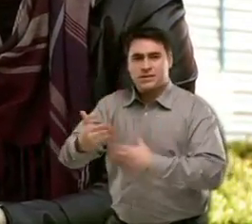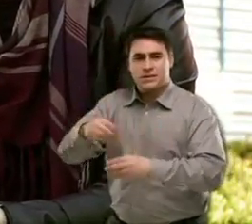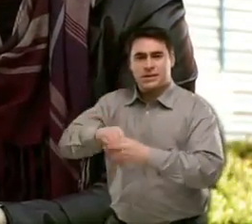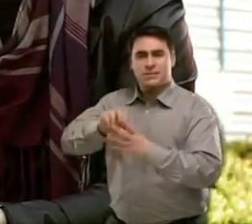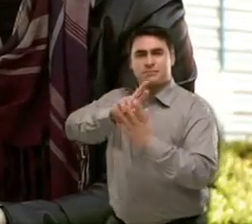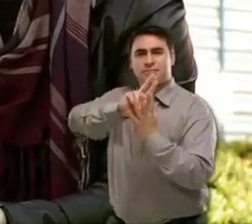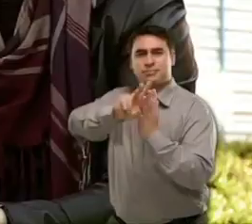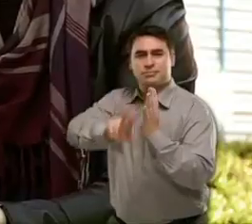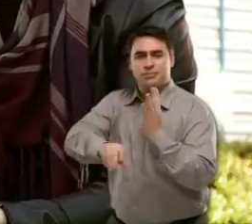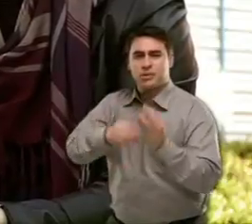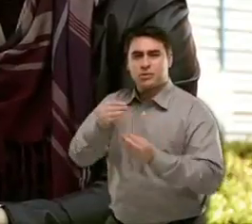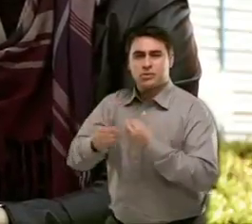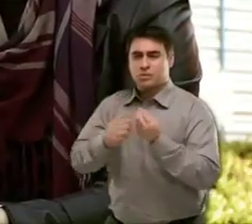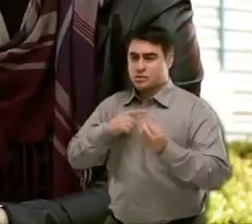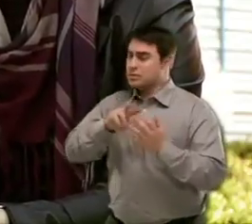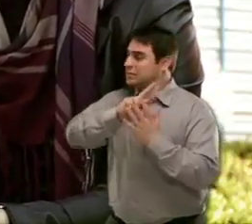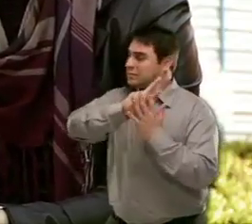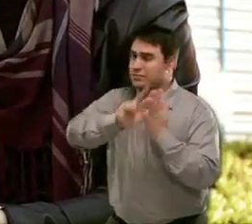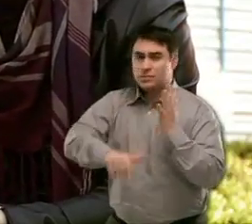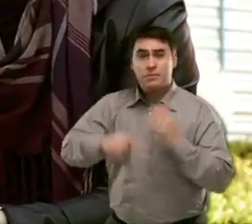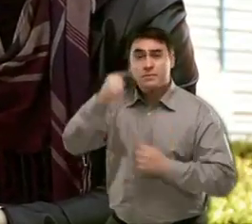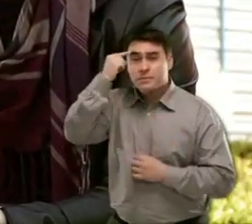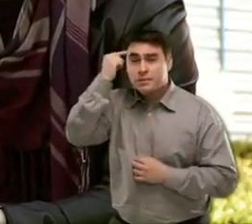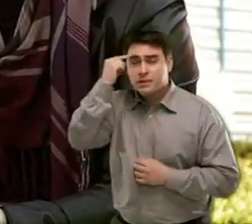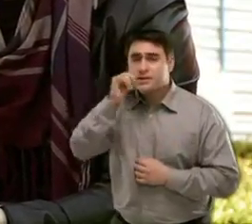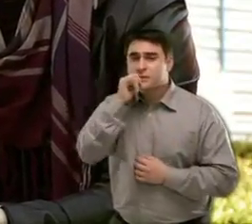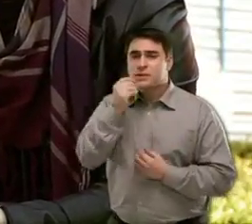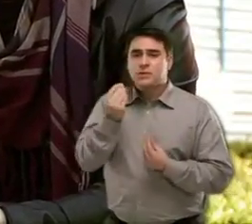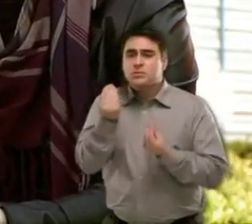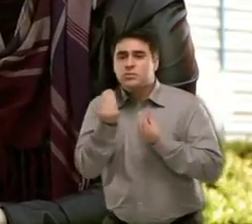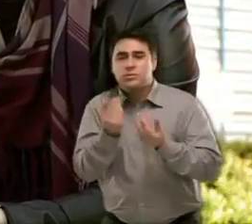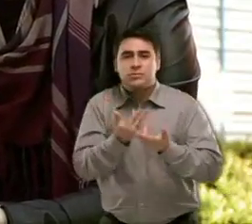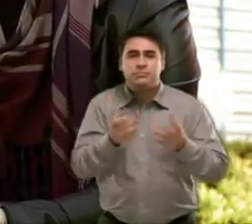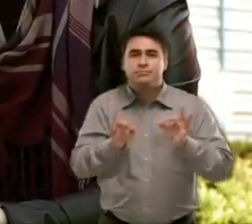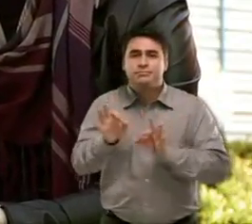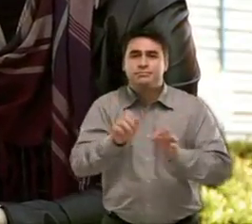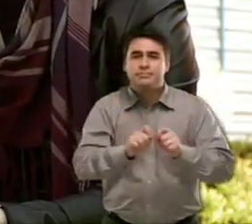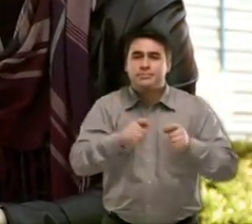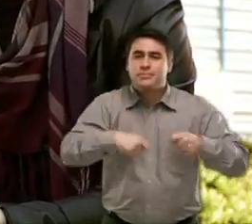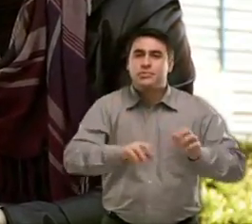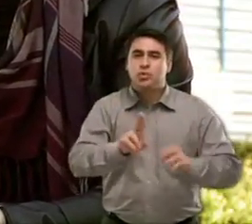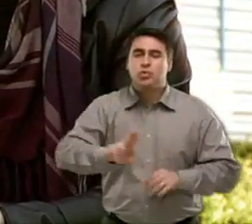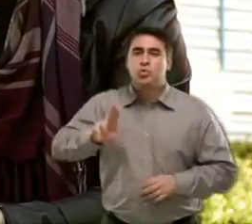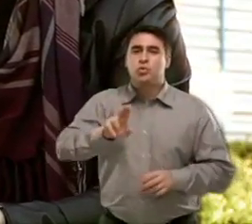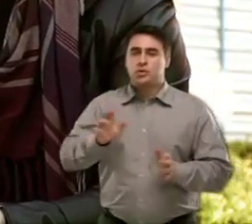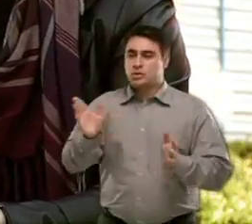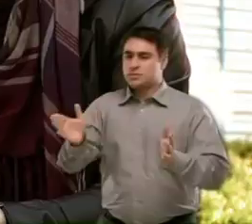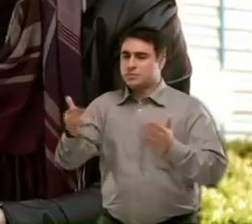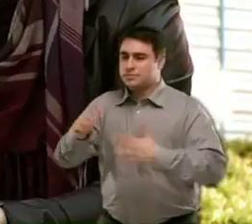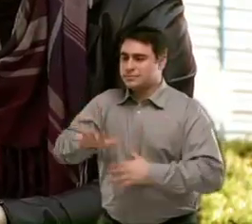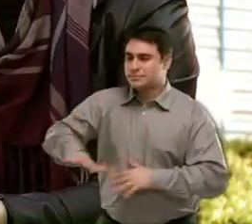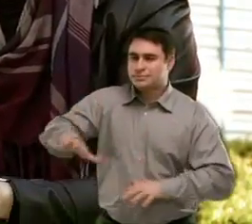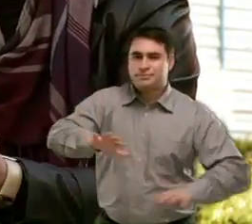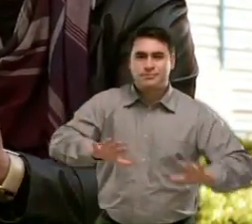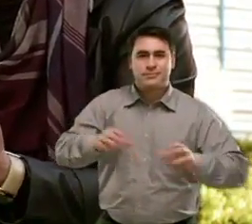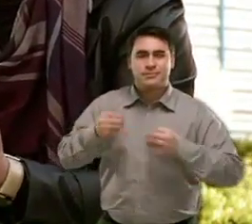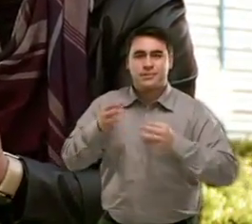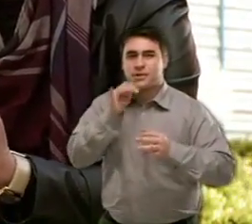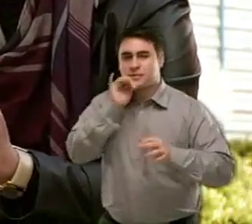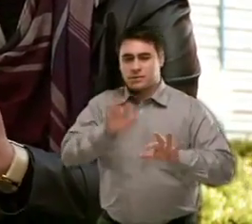Think about the resources you will need, and the space the school has to offer; labs, classrooms, resources.